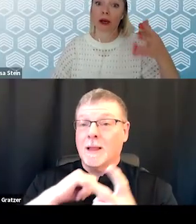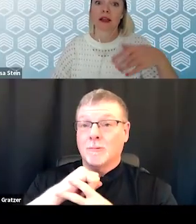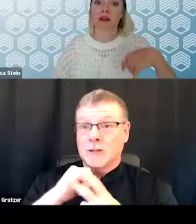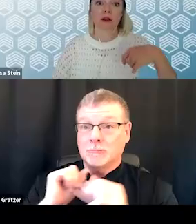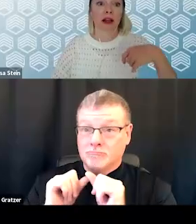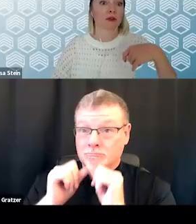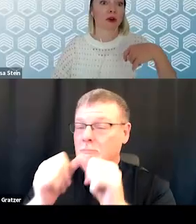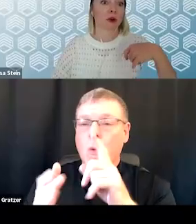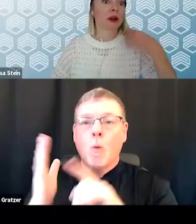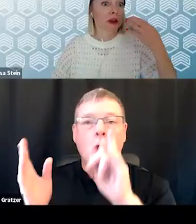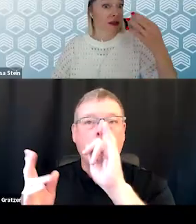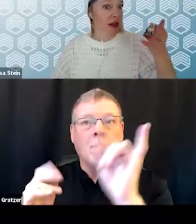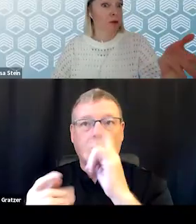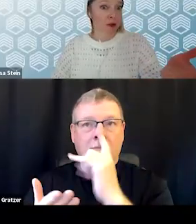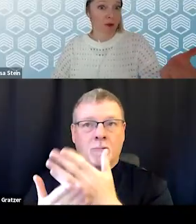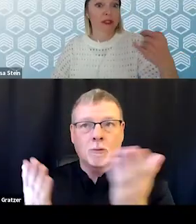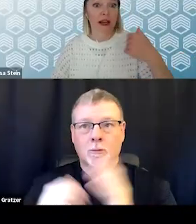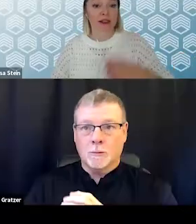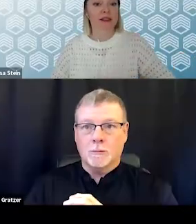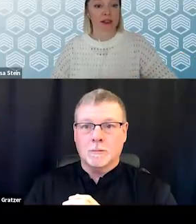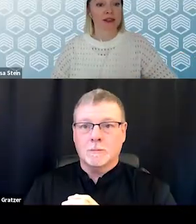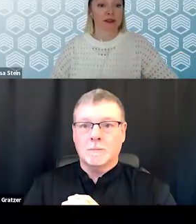What has that looked like for you? This time we'll start with Tandis.